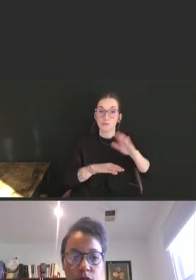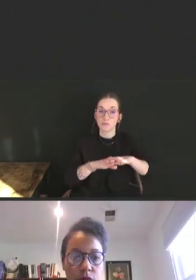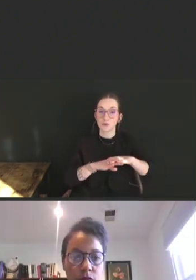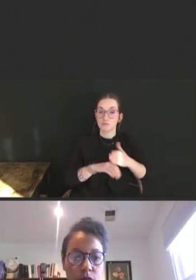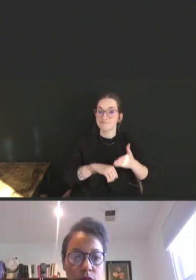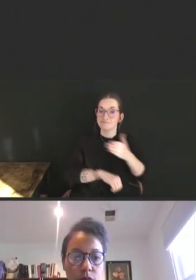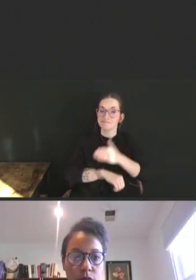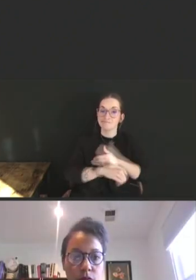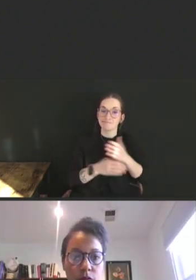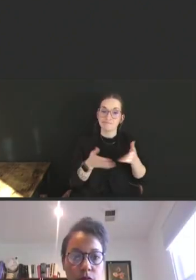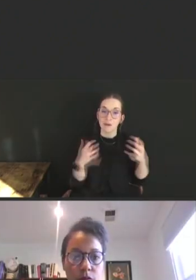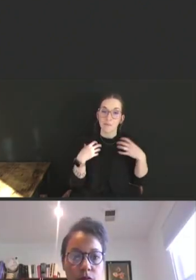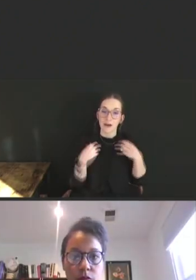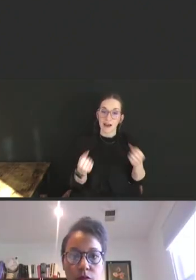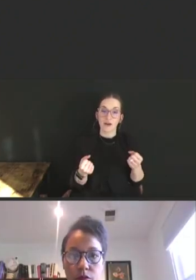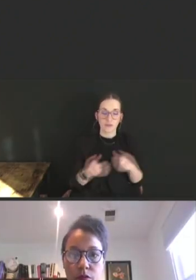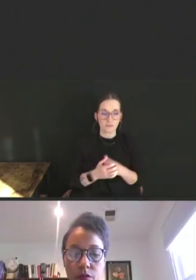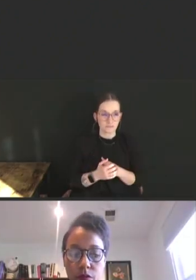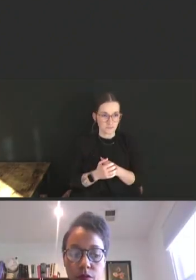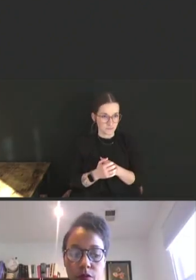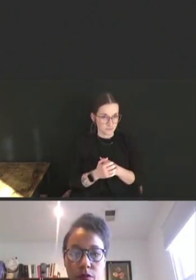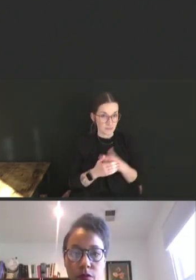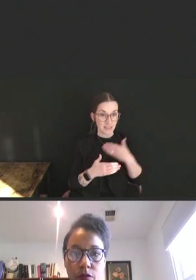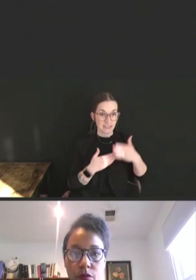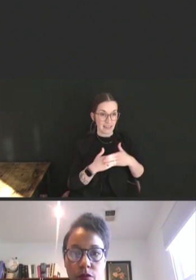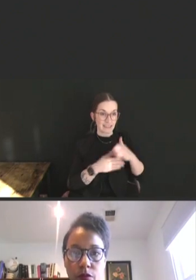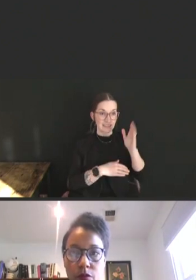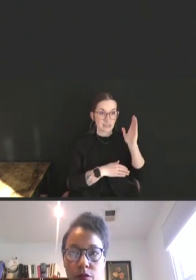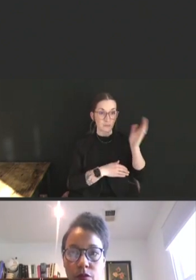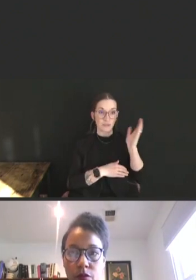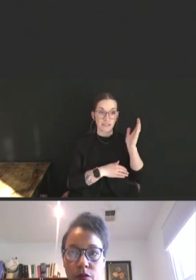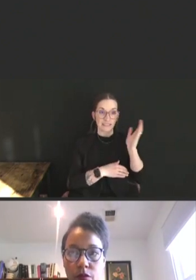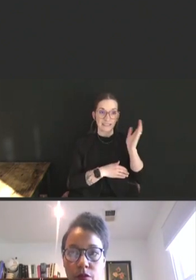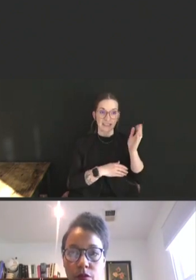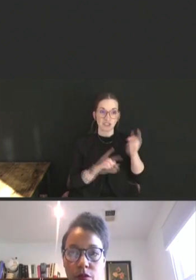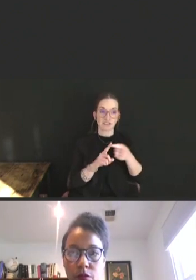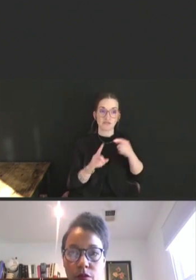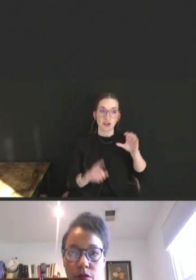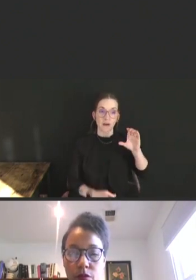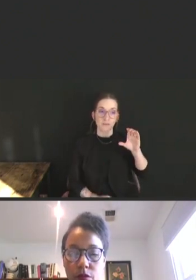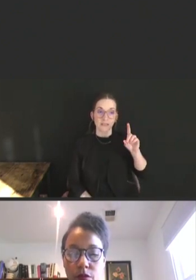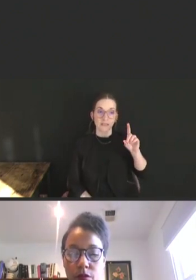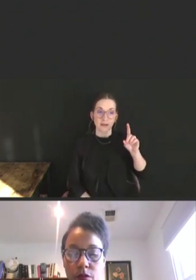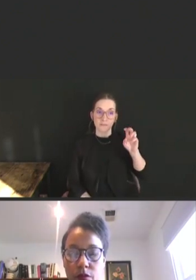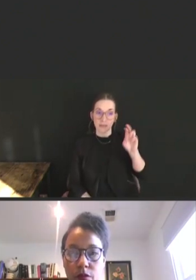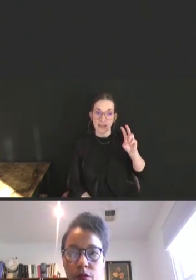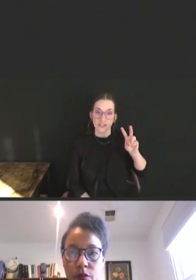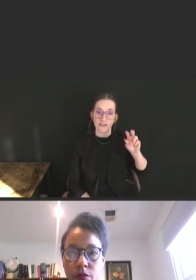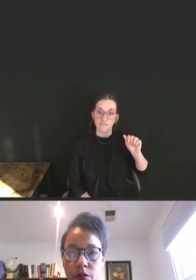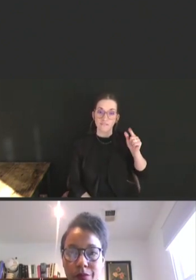Our next presentation is a presentation from Commander Valerie Marshall from HHS on the